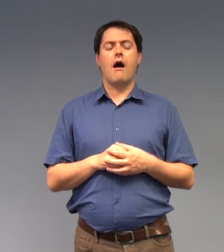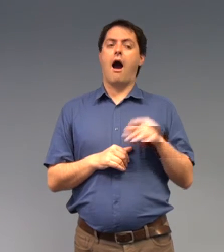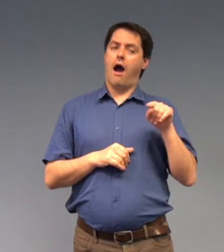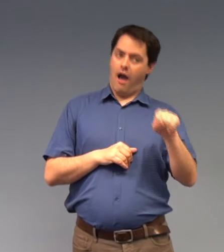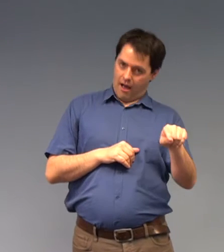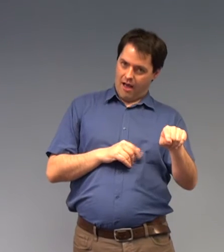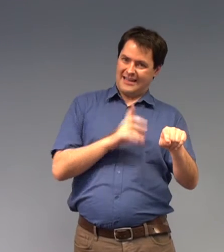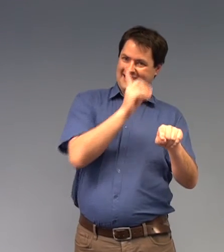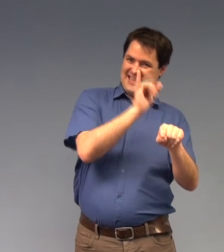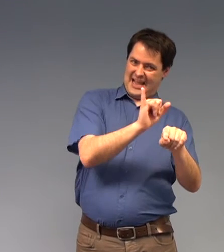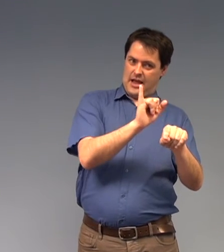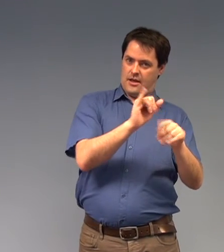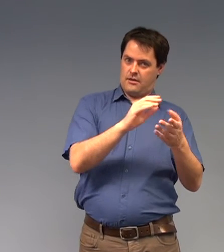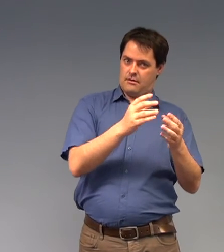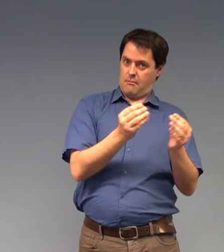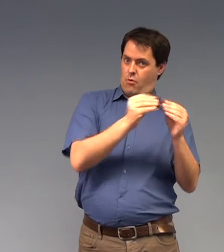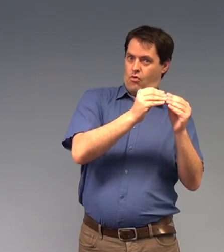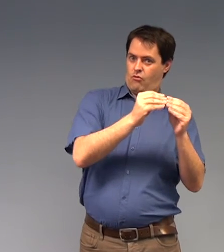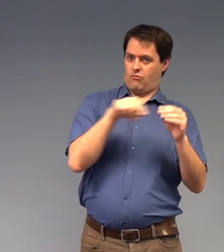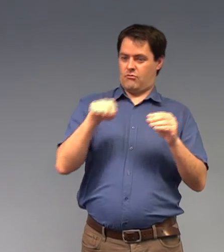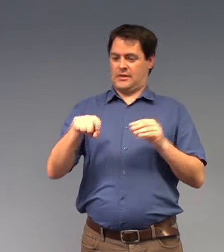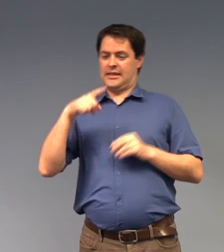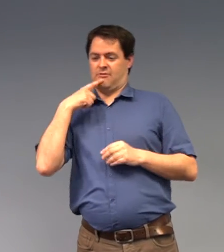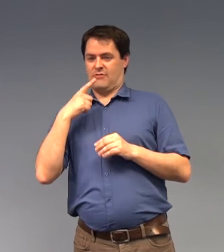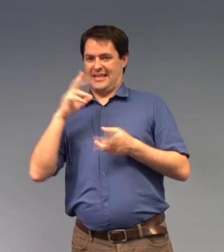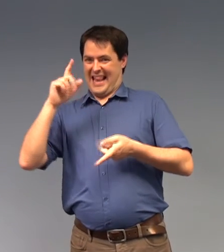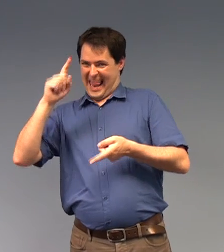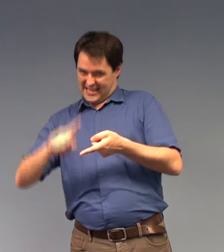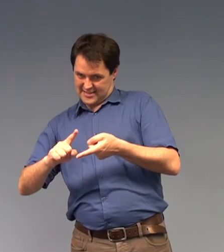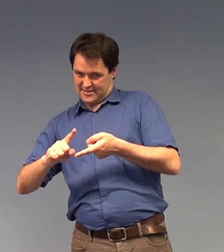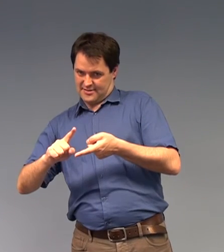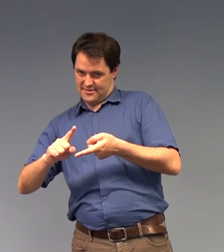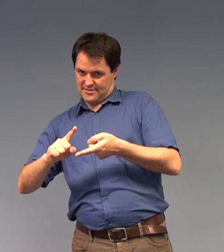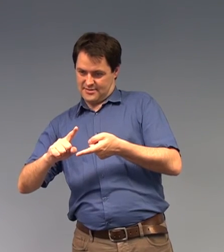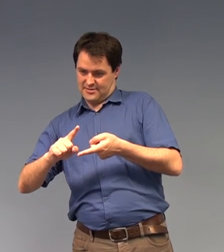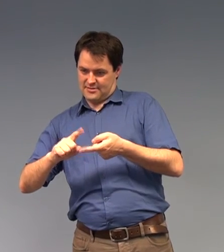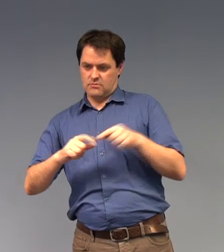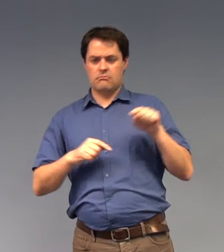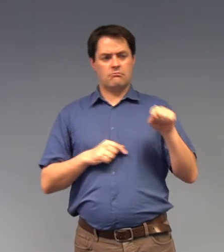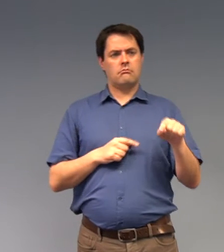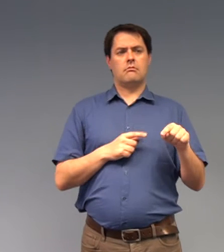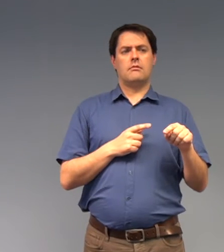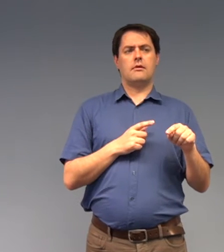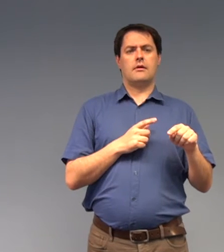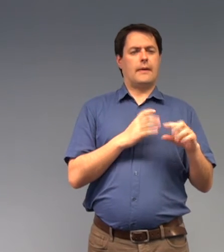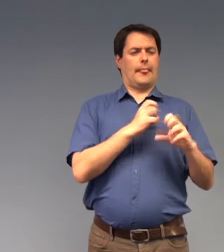And that the DIs performed more impoverishments than the hearing interpreters.